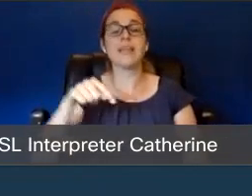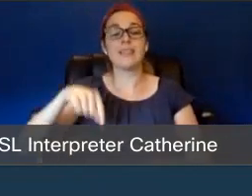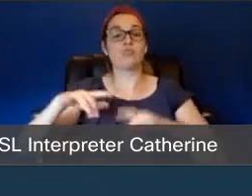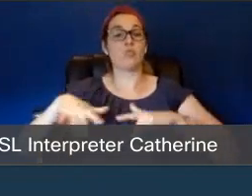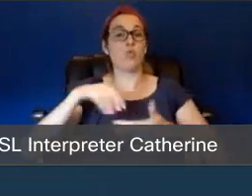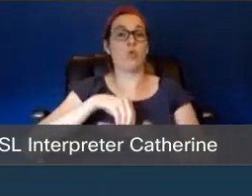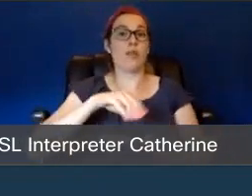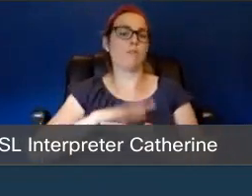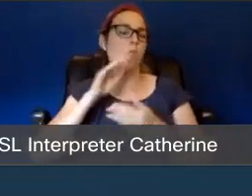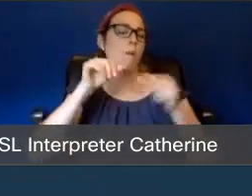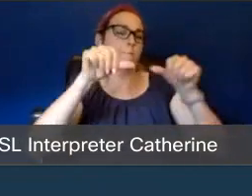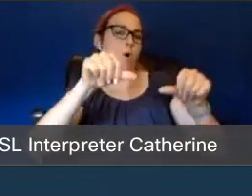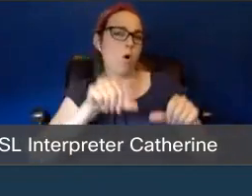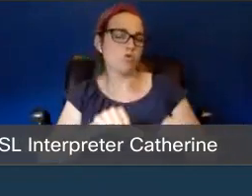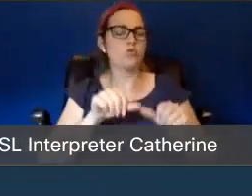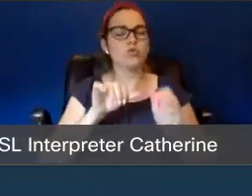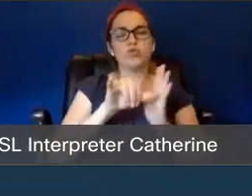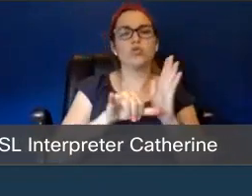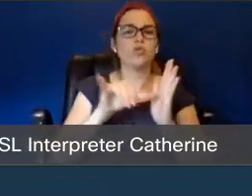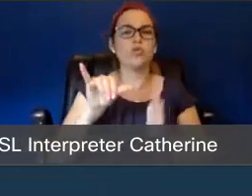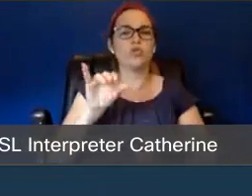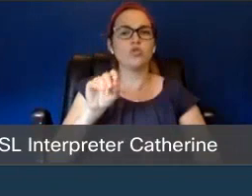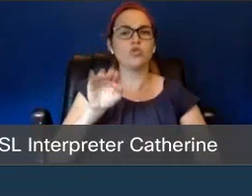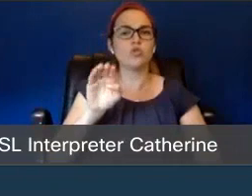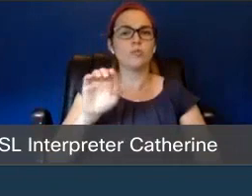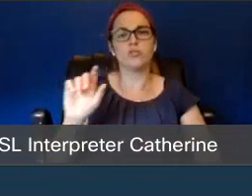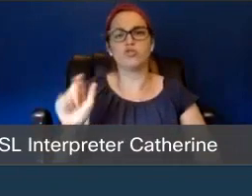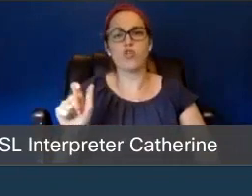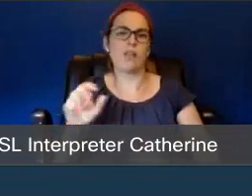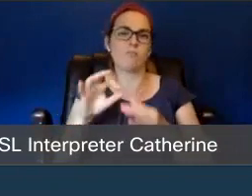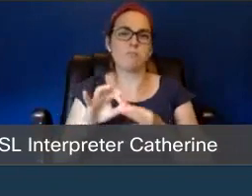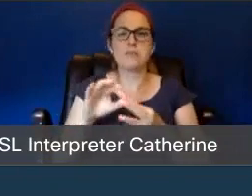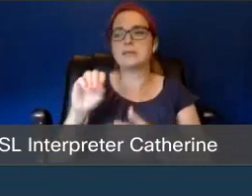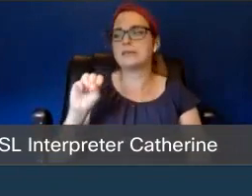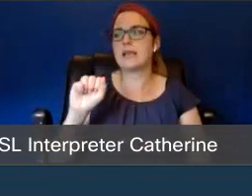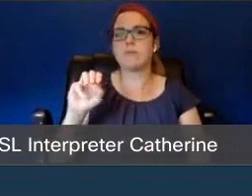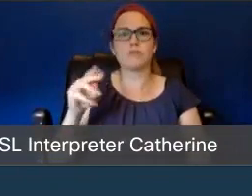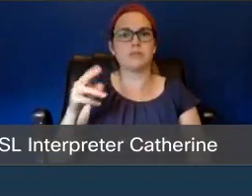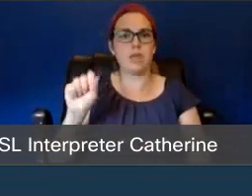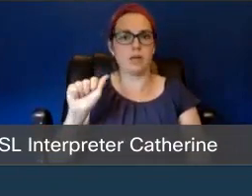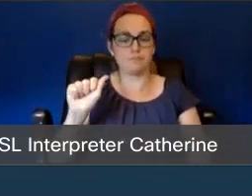A certificate of attendance will be available for download at the end of the webinar, please note that this certificate